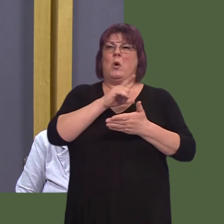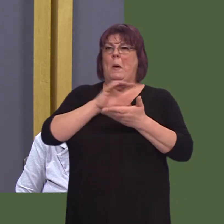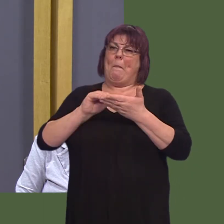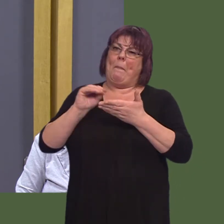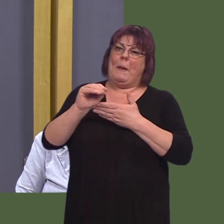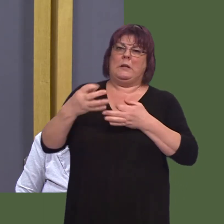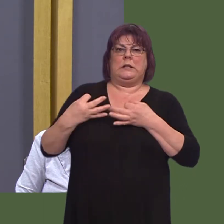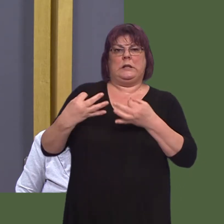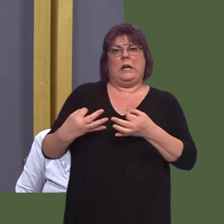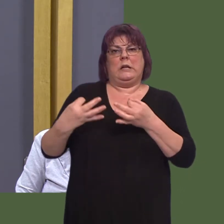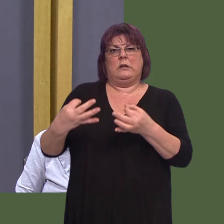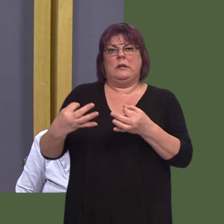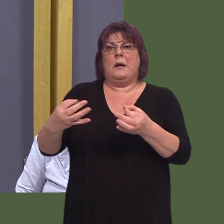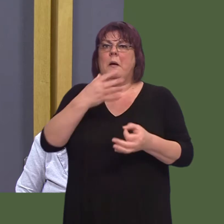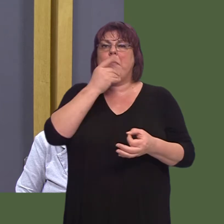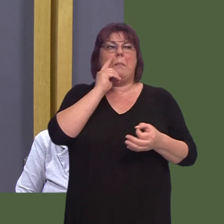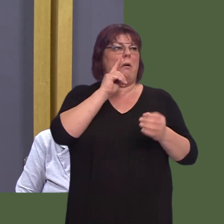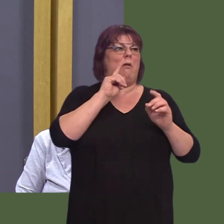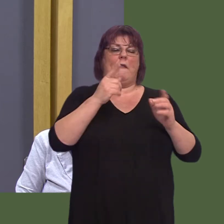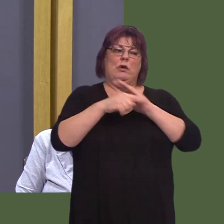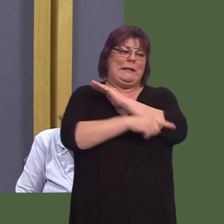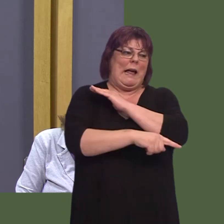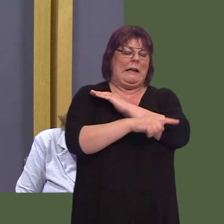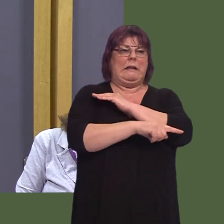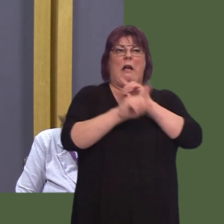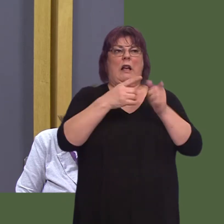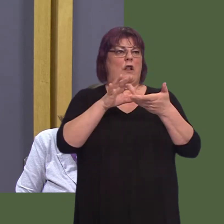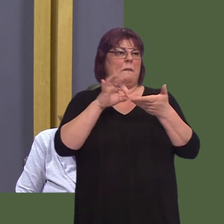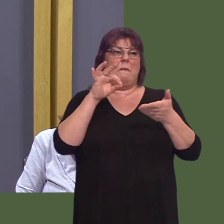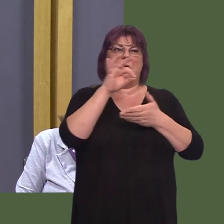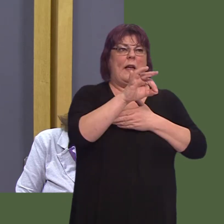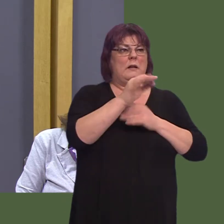said, has pushed many people into debt, rent arrears and eviction.